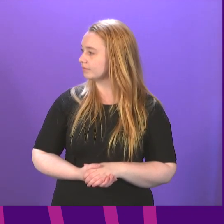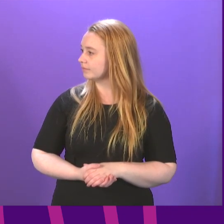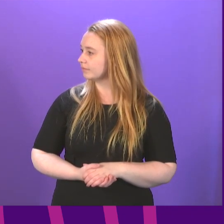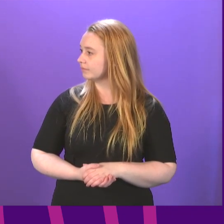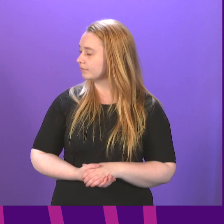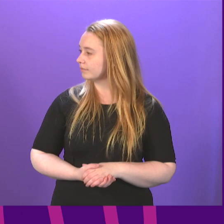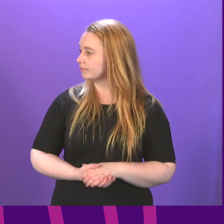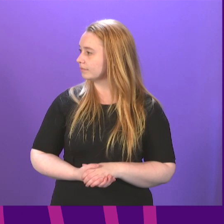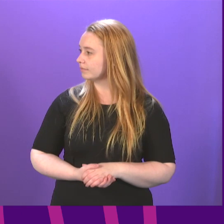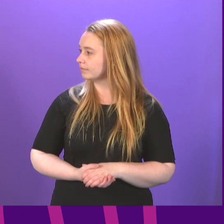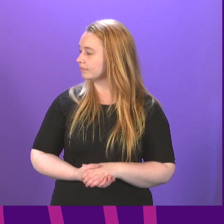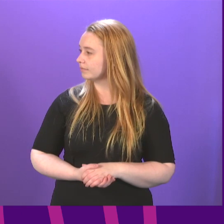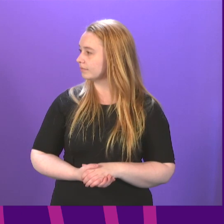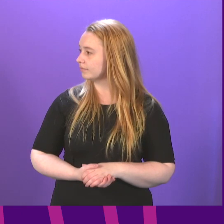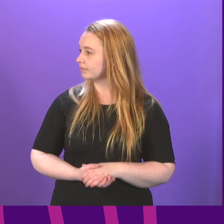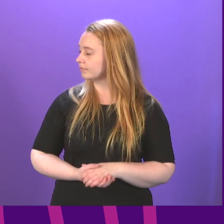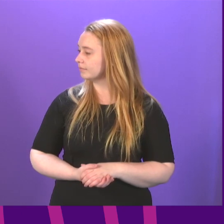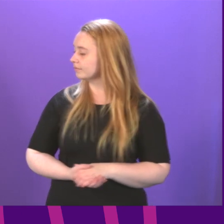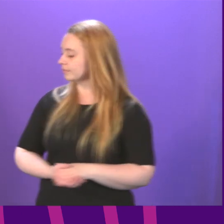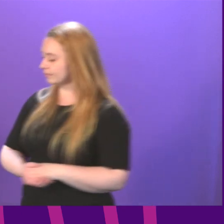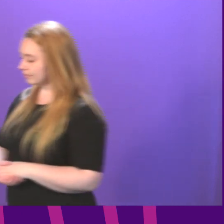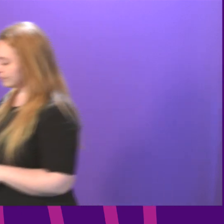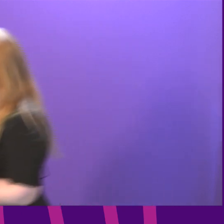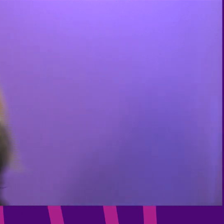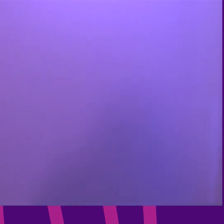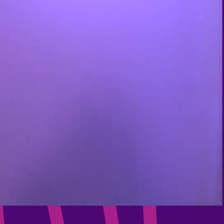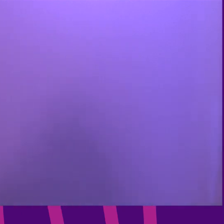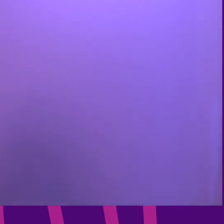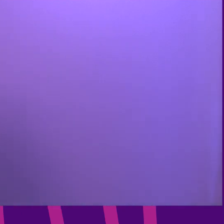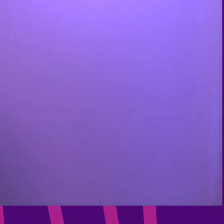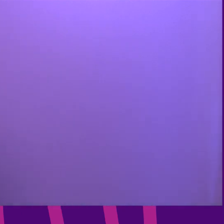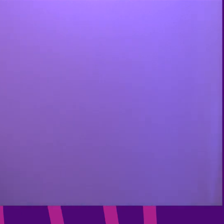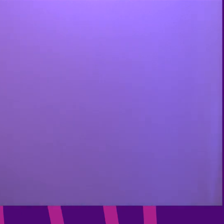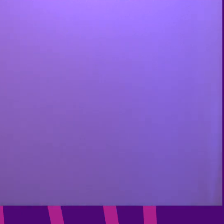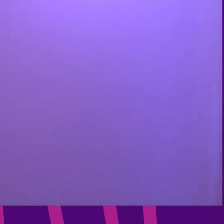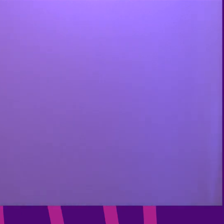seats, please use the wipes that are available to wipe down the desk and chair beforehand.